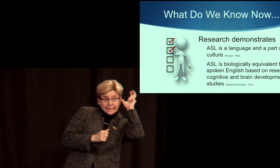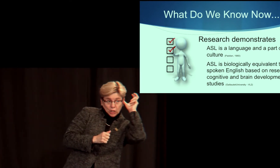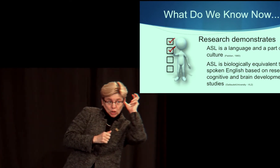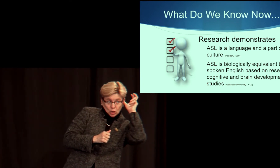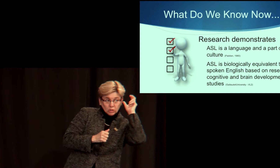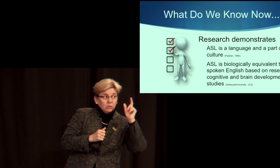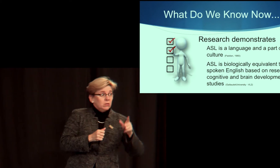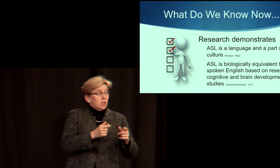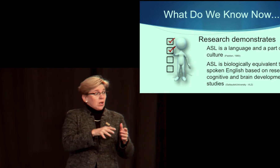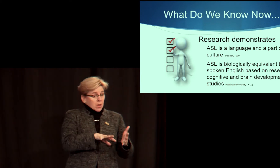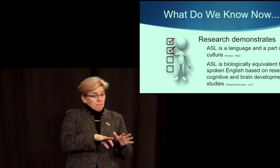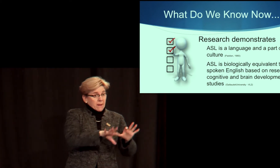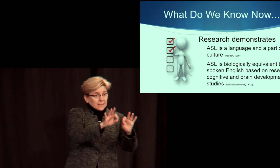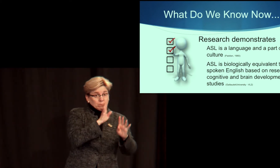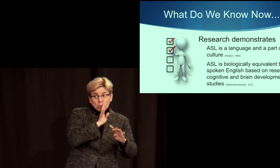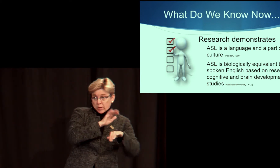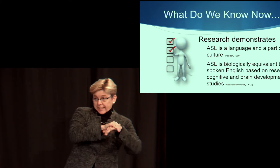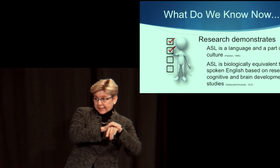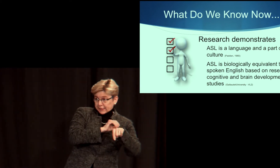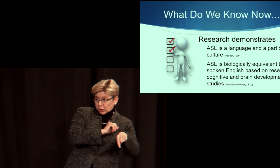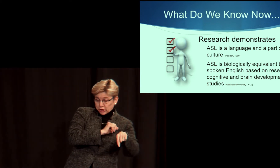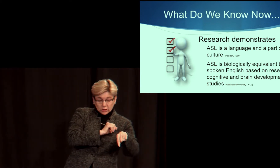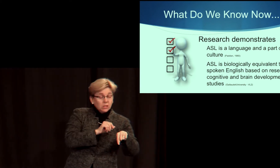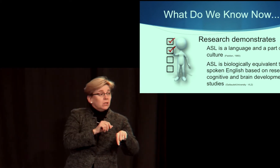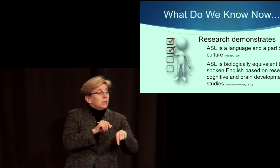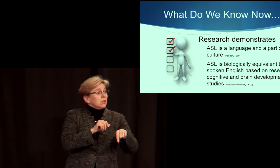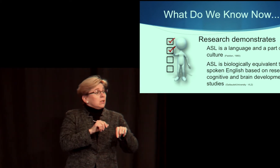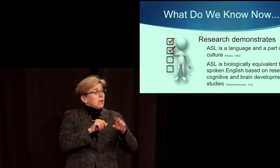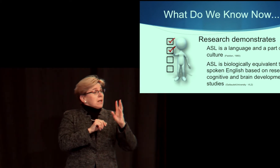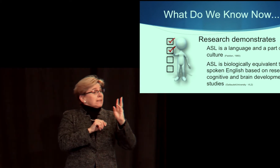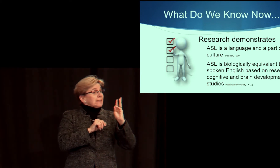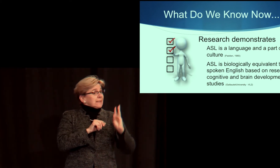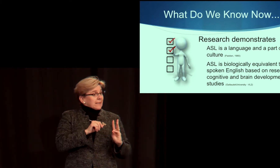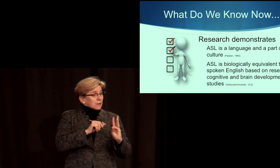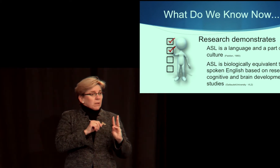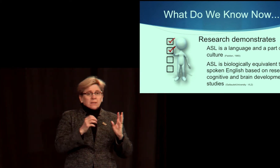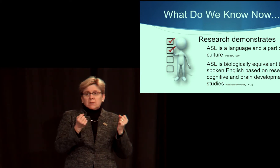a while ago with hearing babies who have access to spoken language